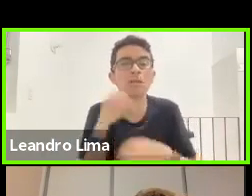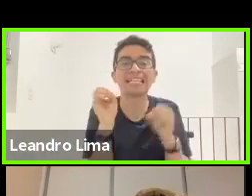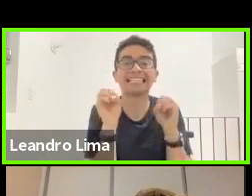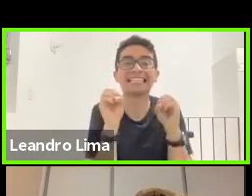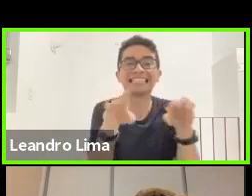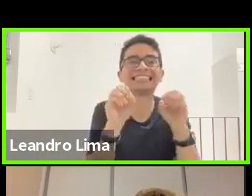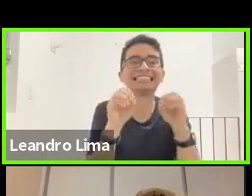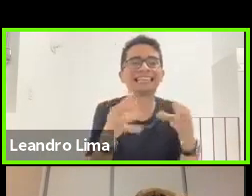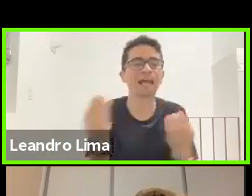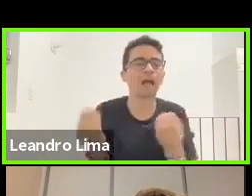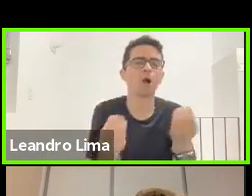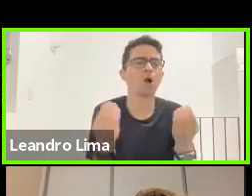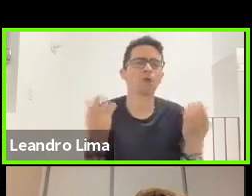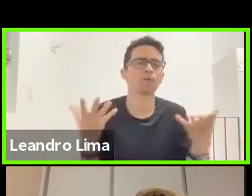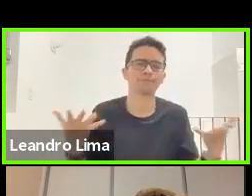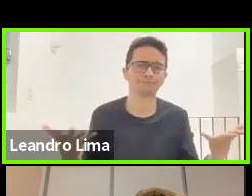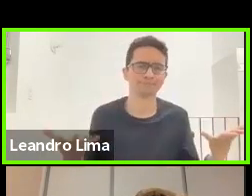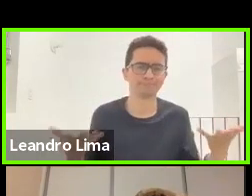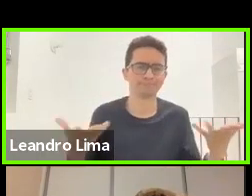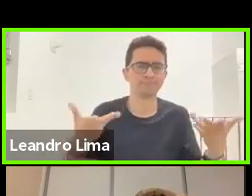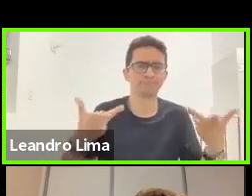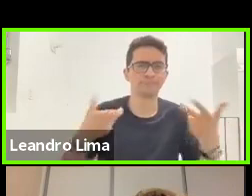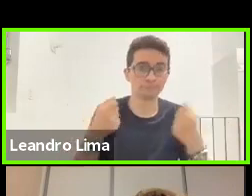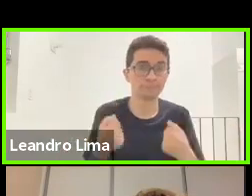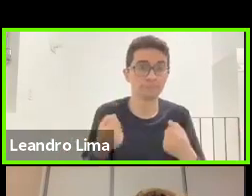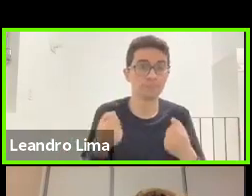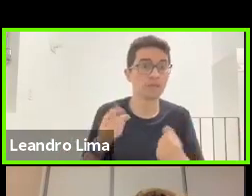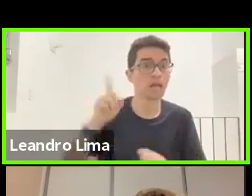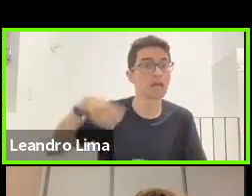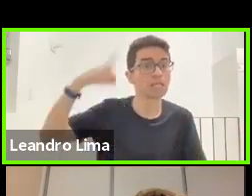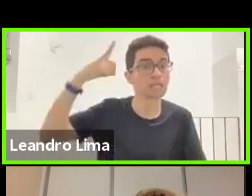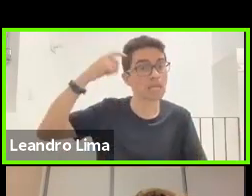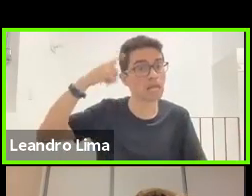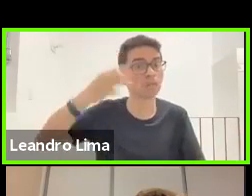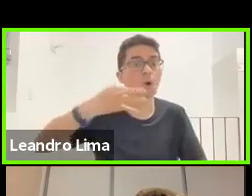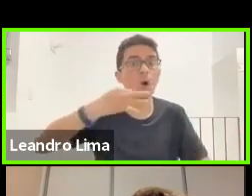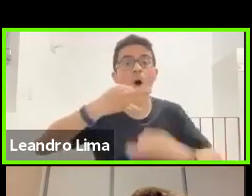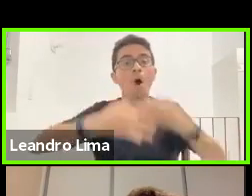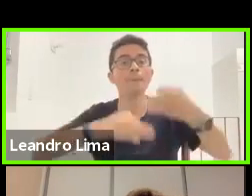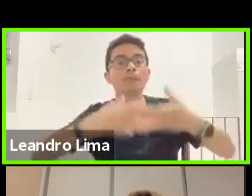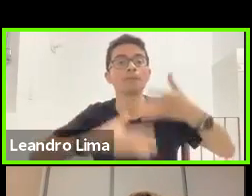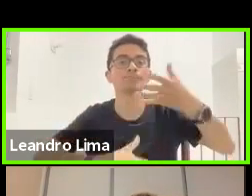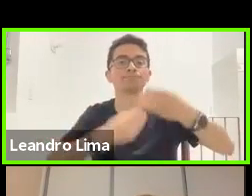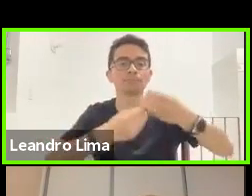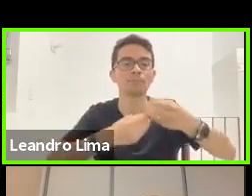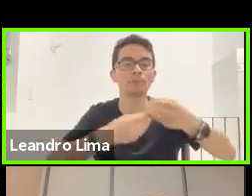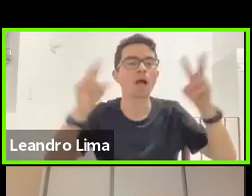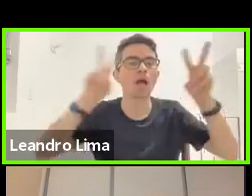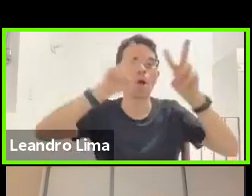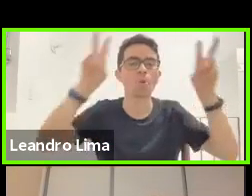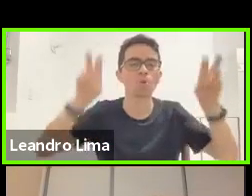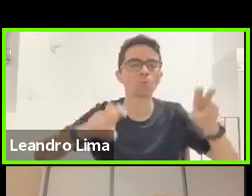comes from this idea that comes from this idea that there are some. concepts that would be concise concepts that would be considered scientific and